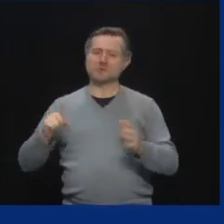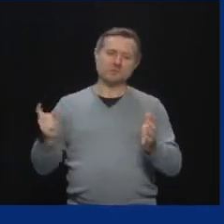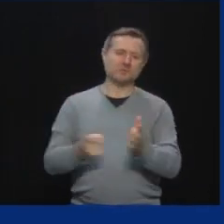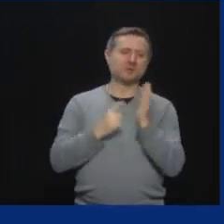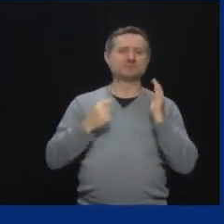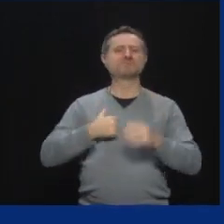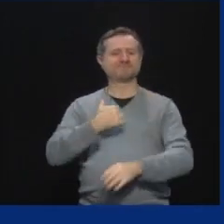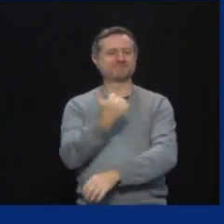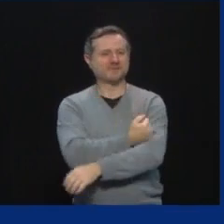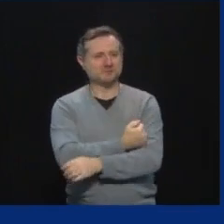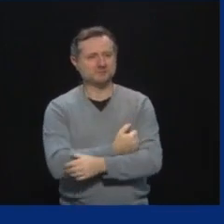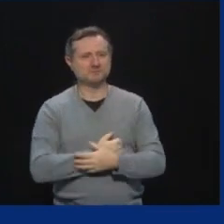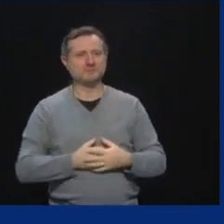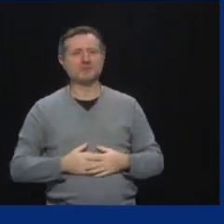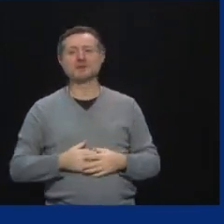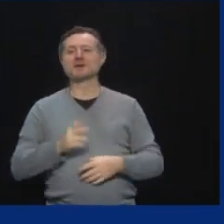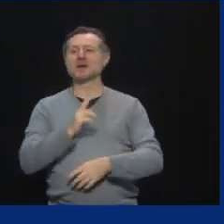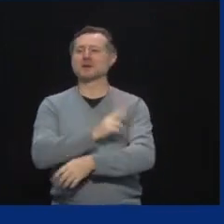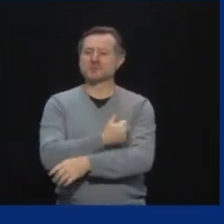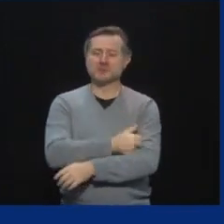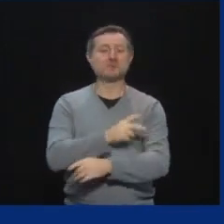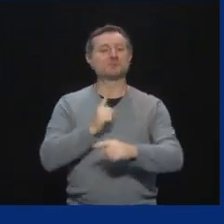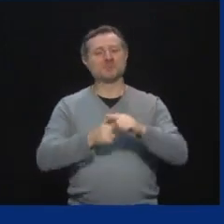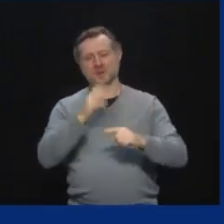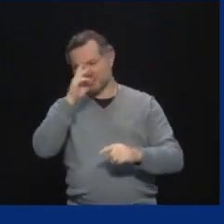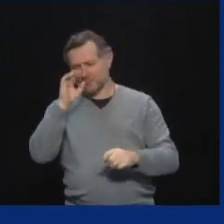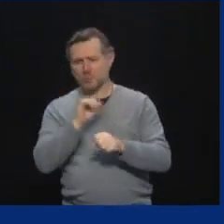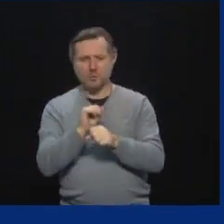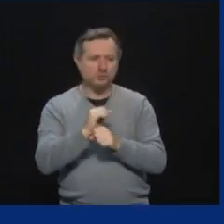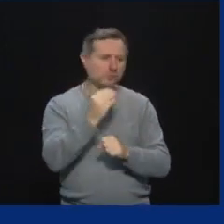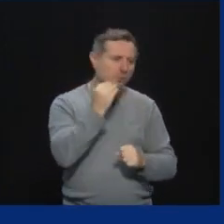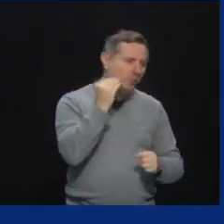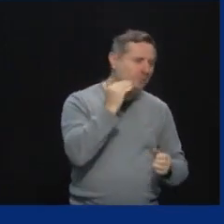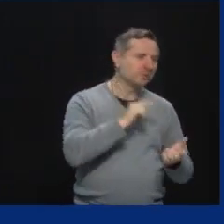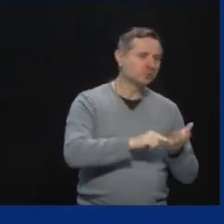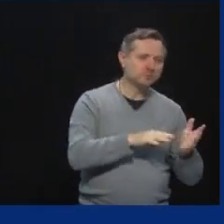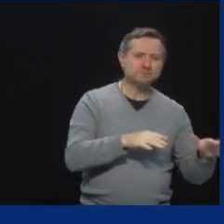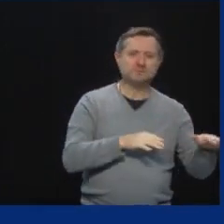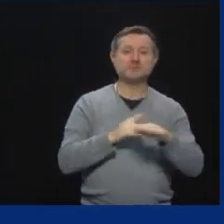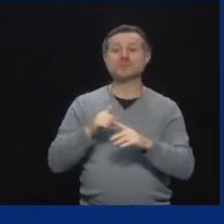work in hospitals and nursing homes and the vaccination rates are going up. I